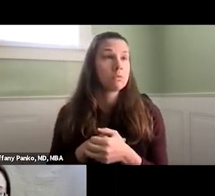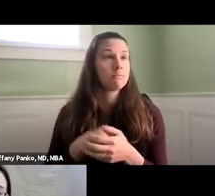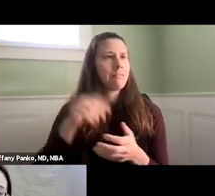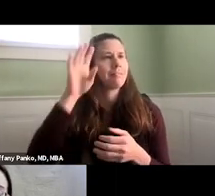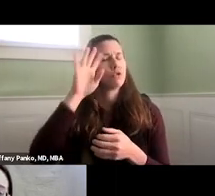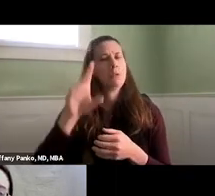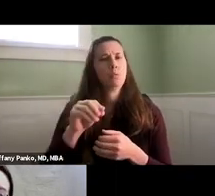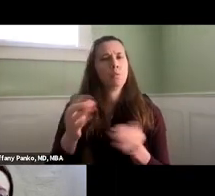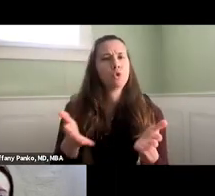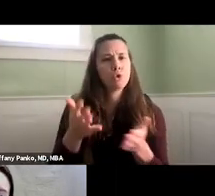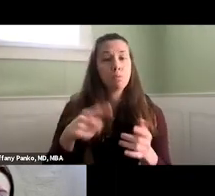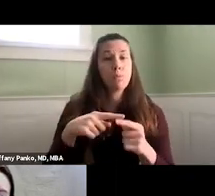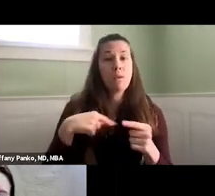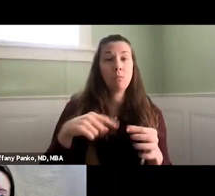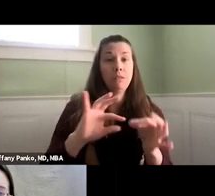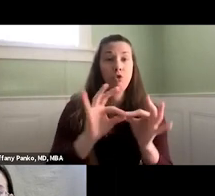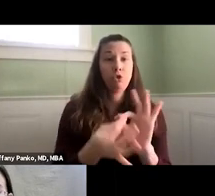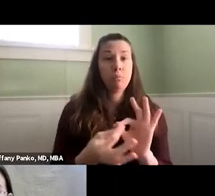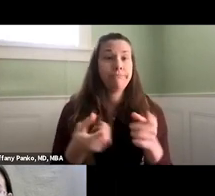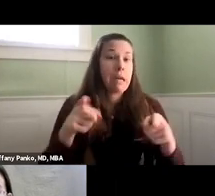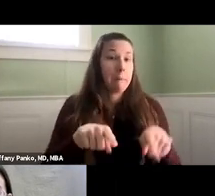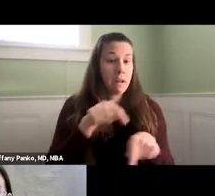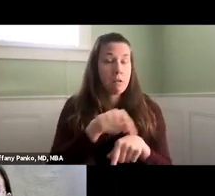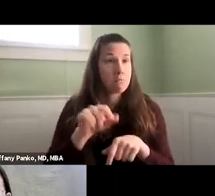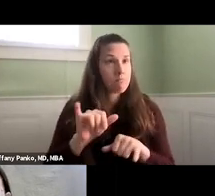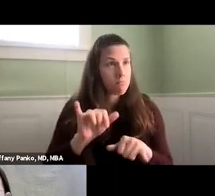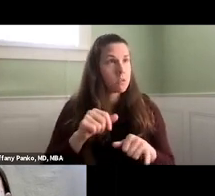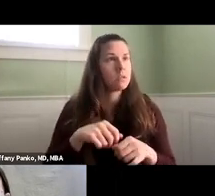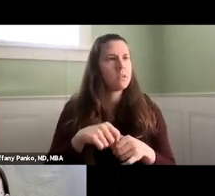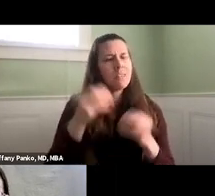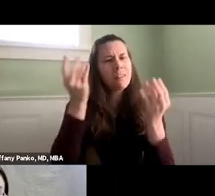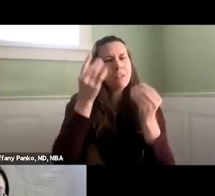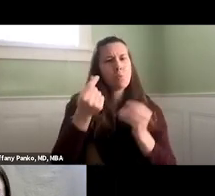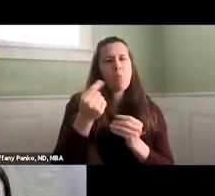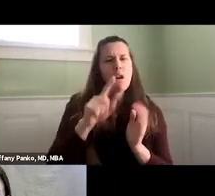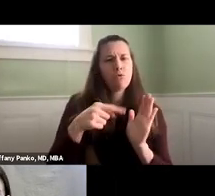And then if we are thinking about qualitative research, when we are interpreting the data